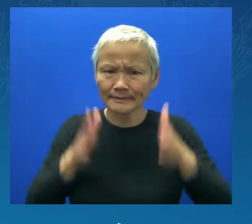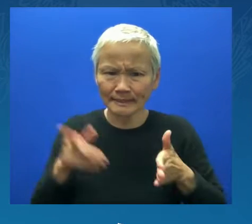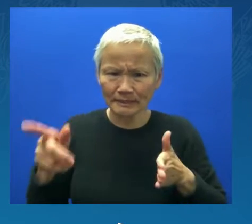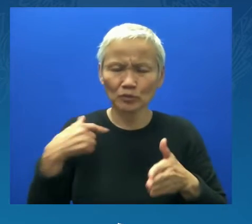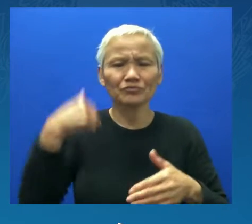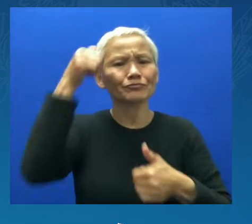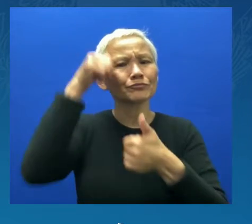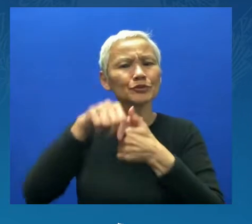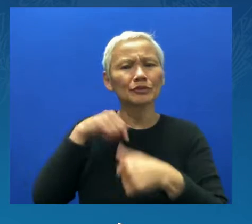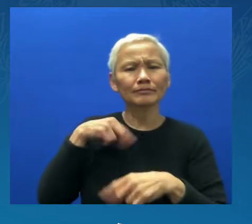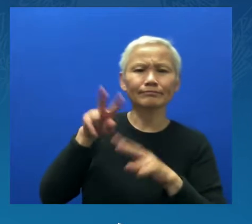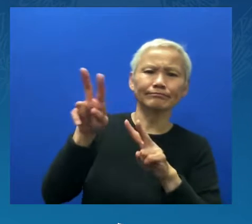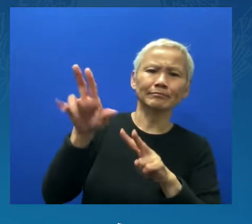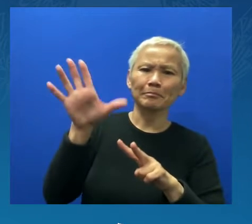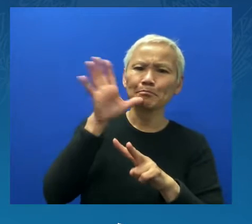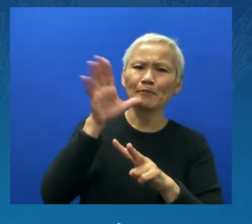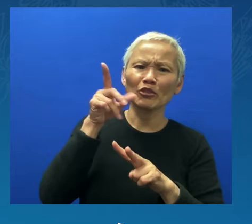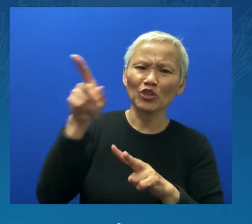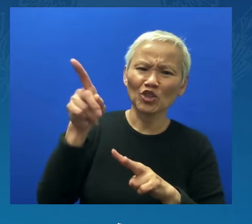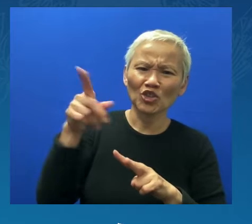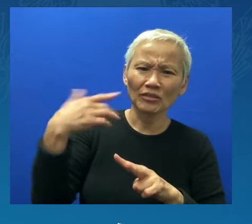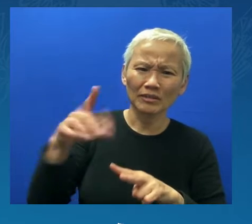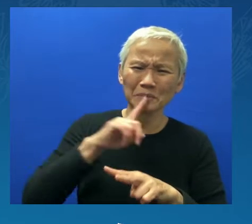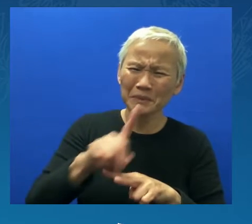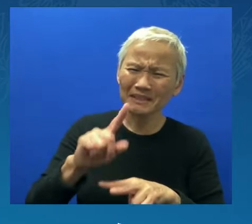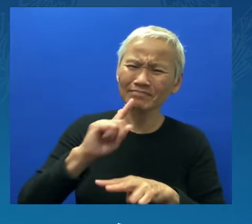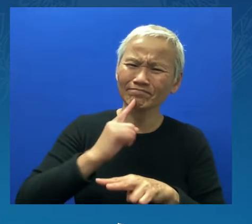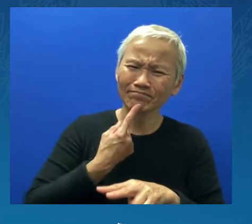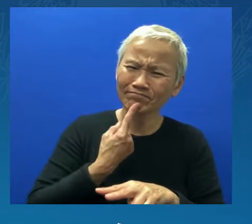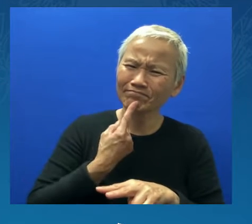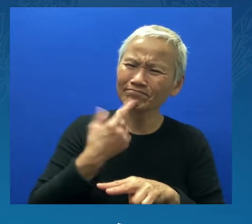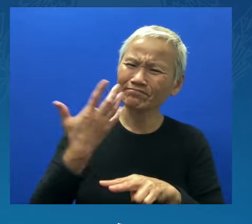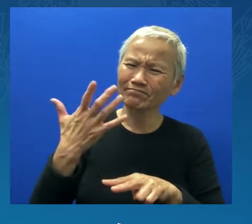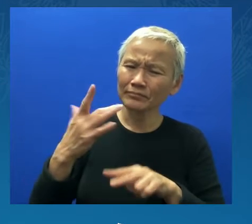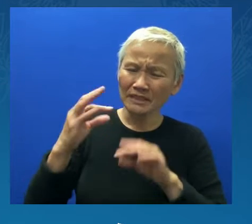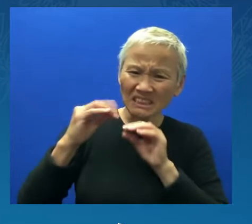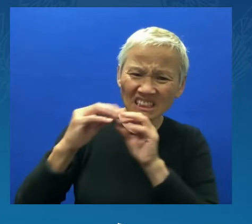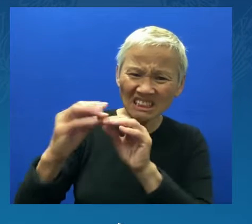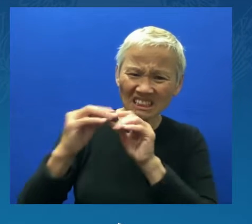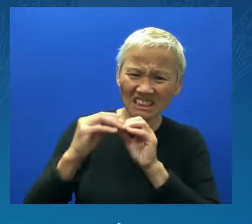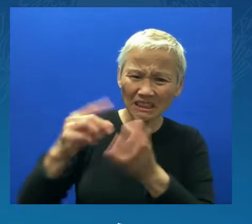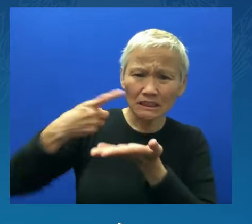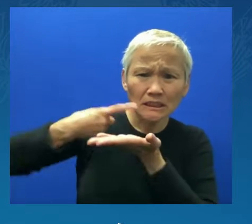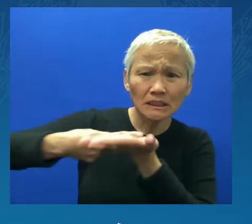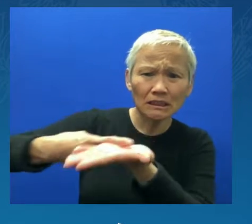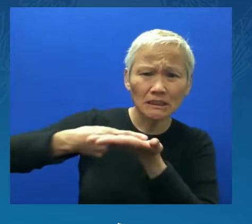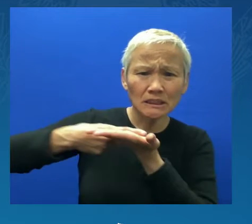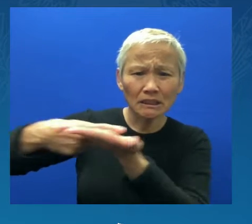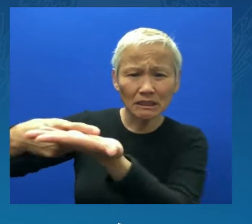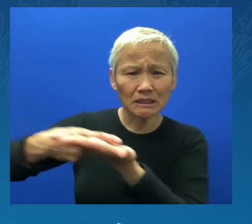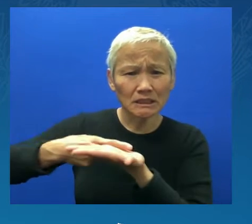and becoming so upset about the need to fight for the dignity of women in the healthcare system,